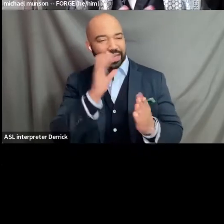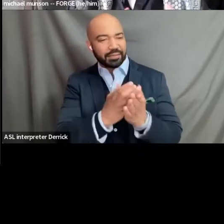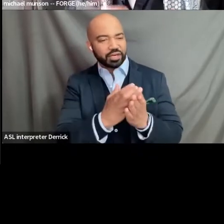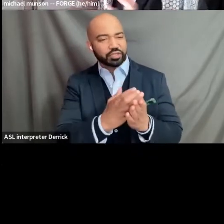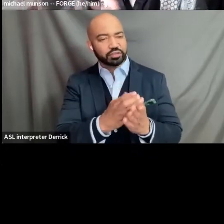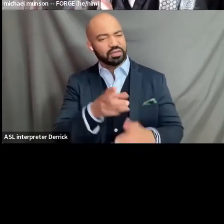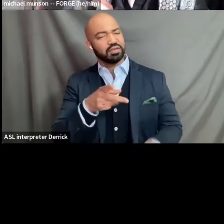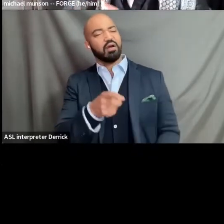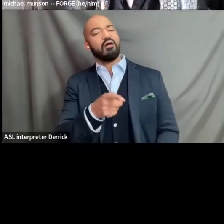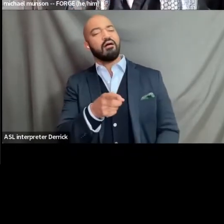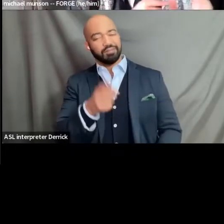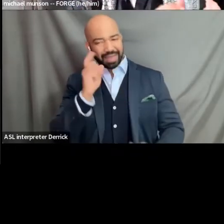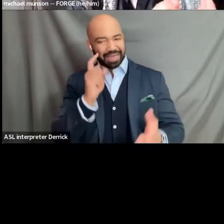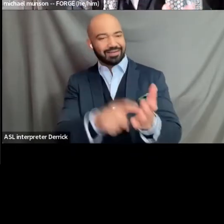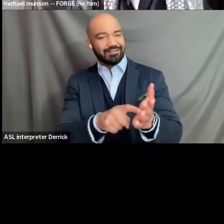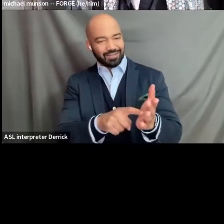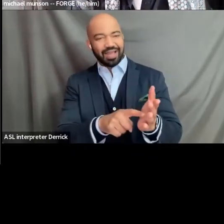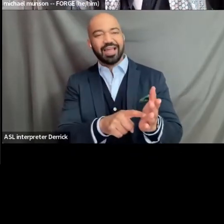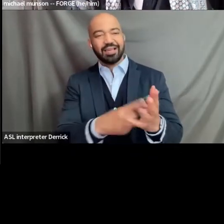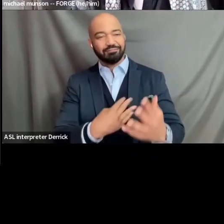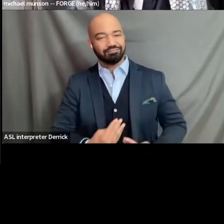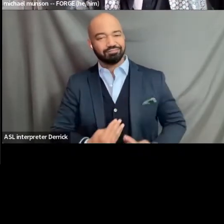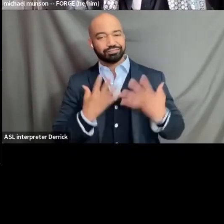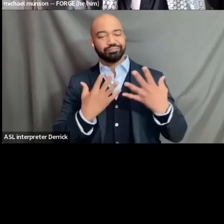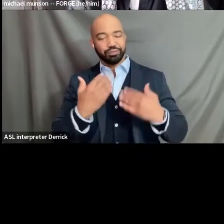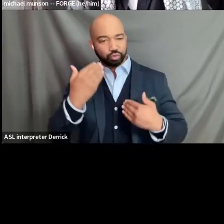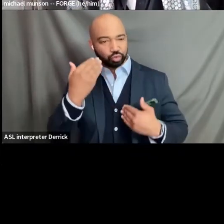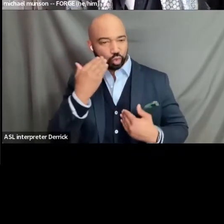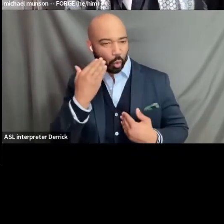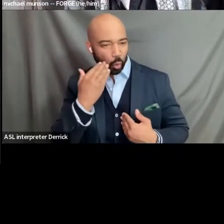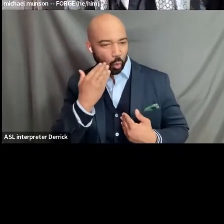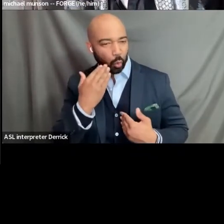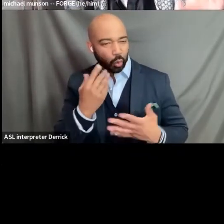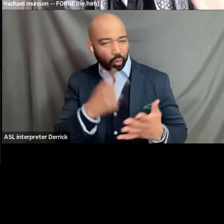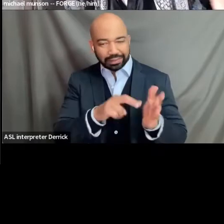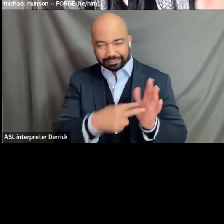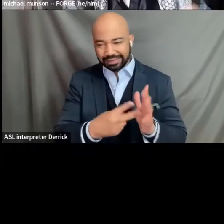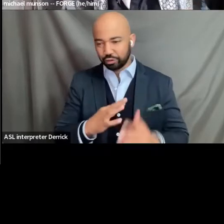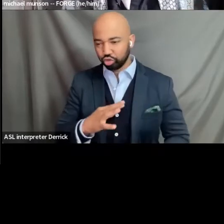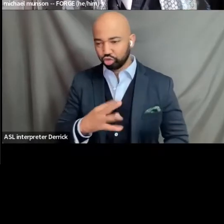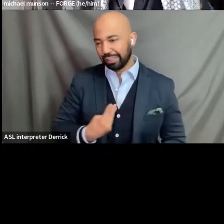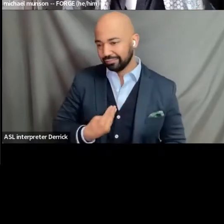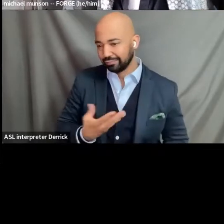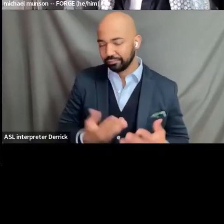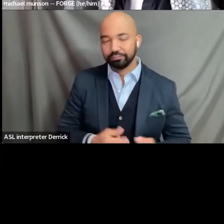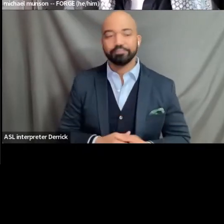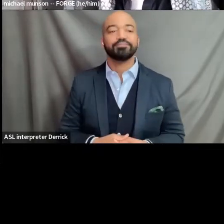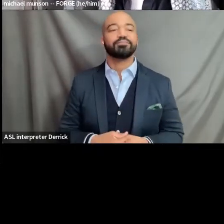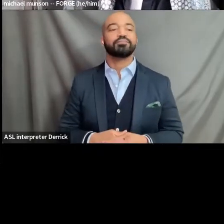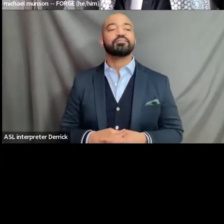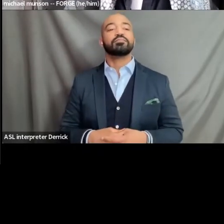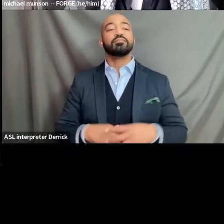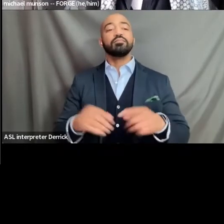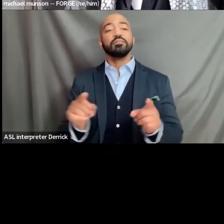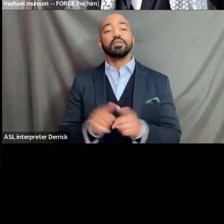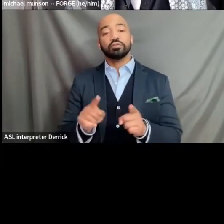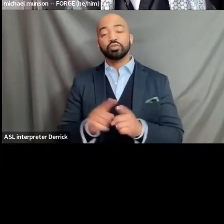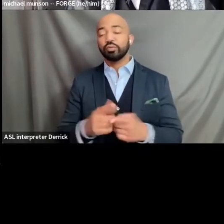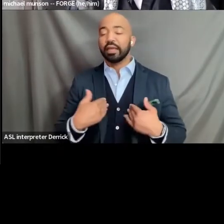So let's go back to the ACEs and look at a lack of physical activity and severe obesity. So that's their language of those two pieces.